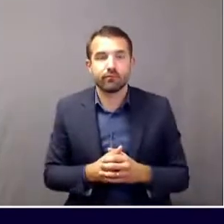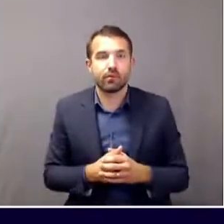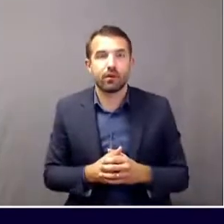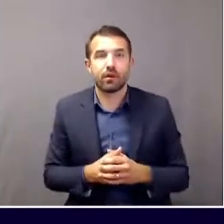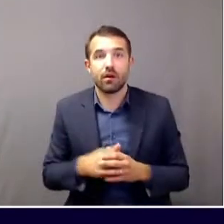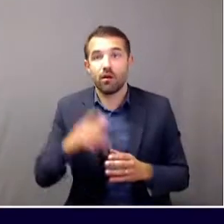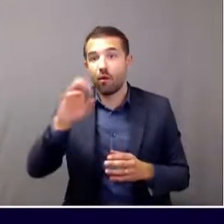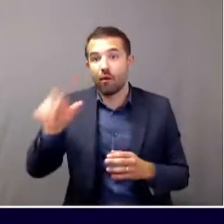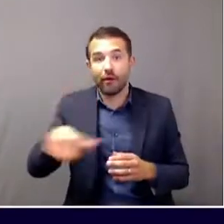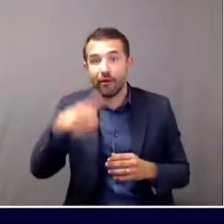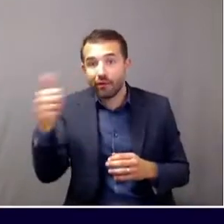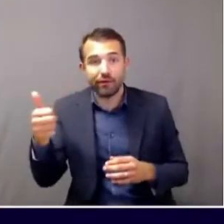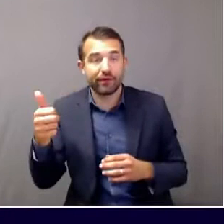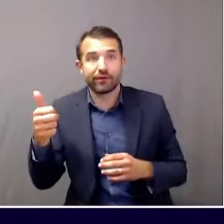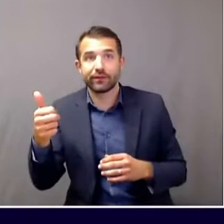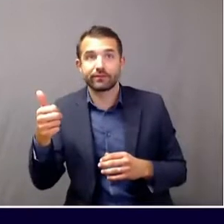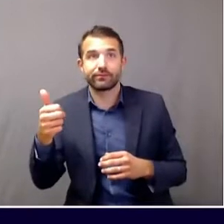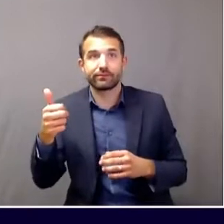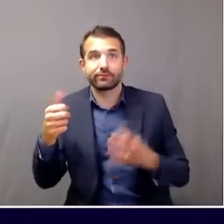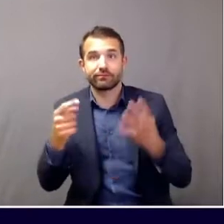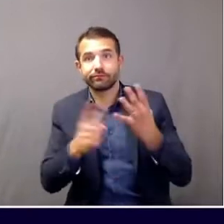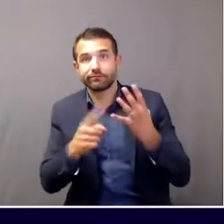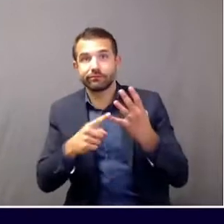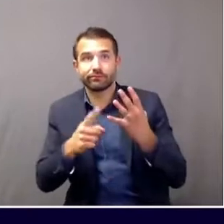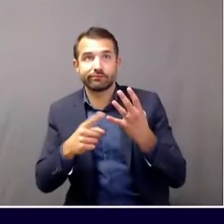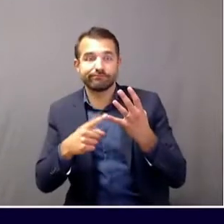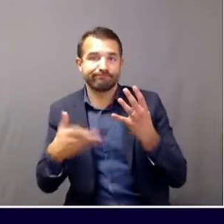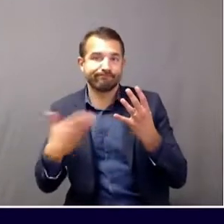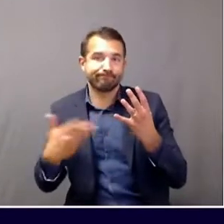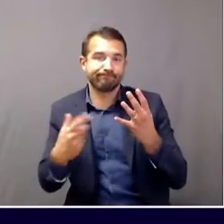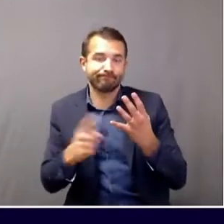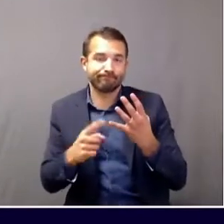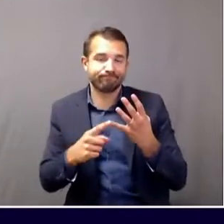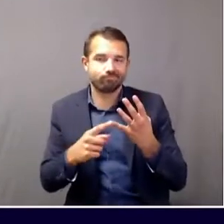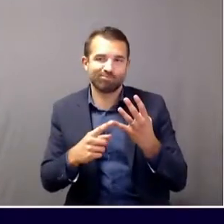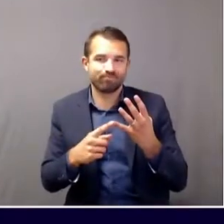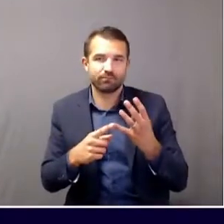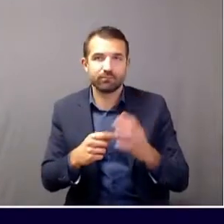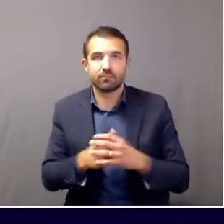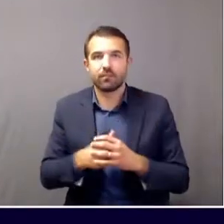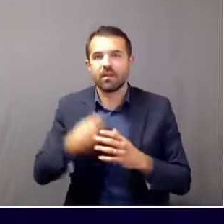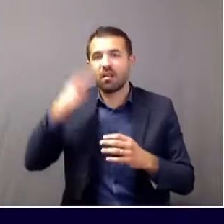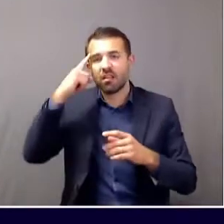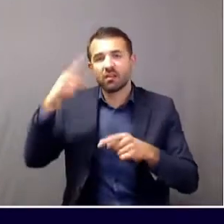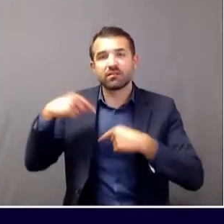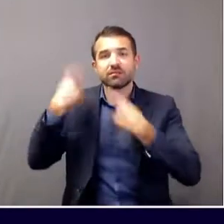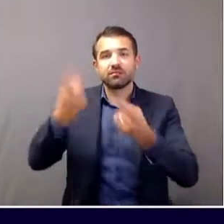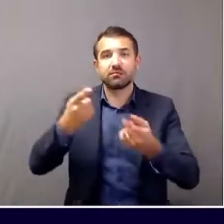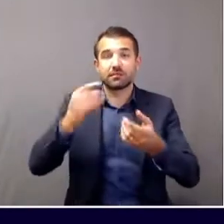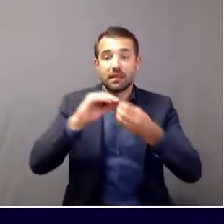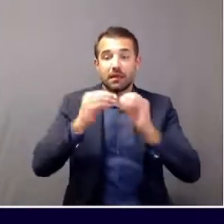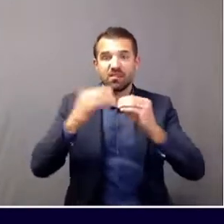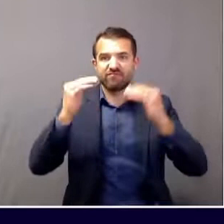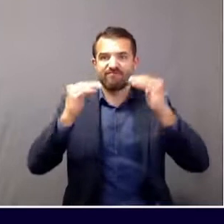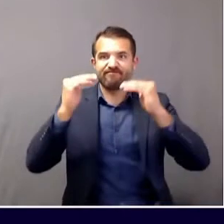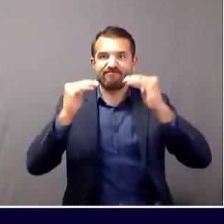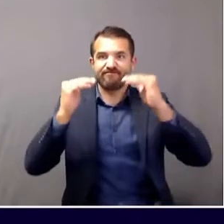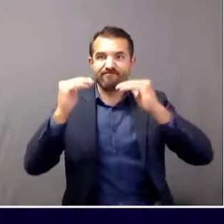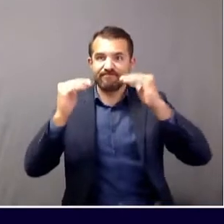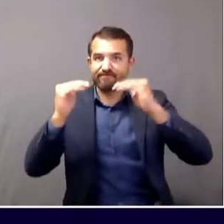believe it's risen largely in